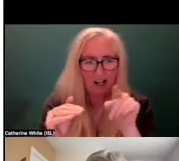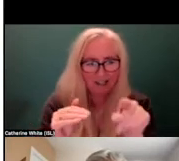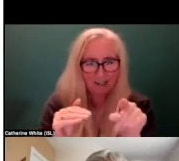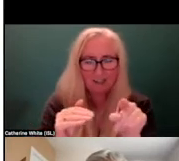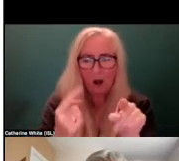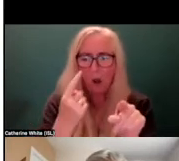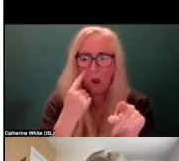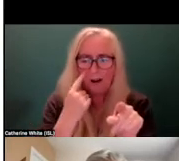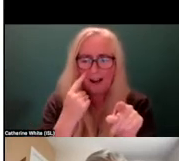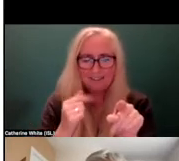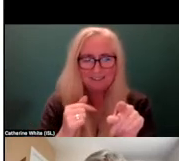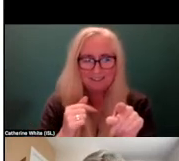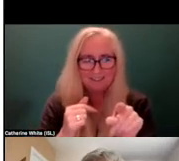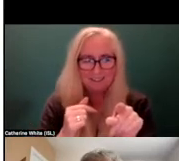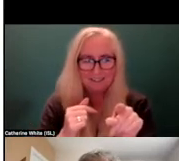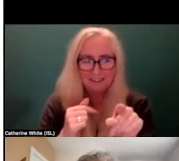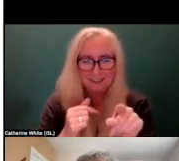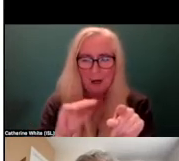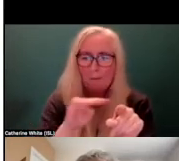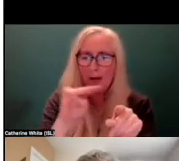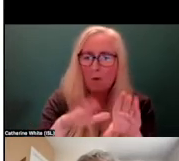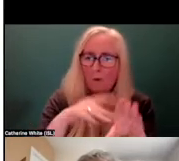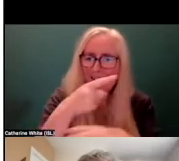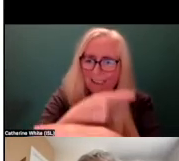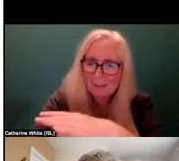these approaches we're also looking at, in relation to, you know, people with